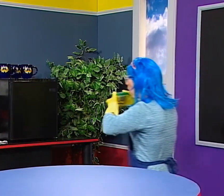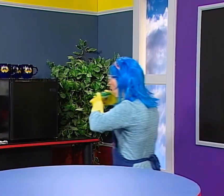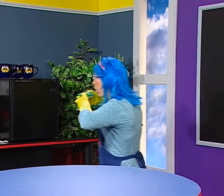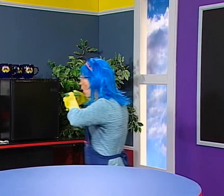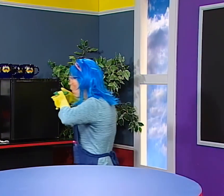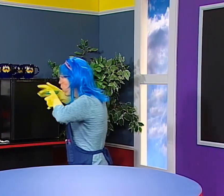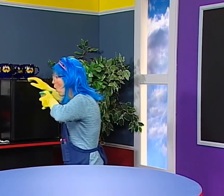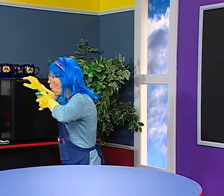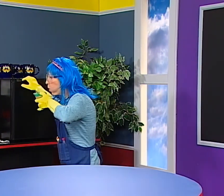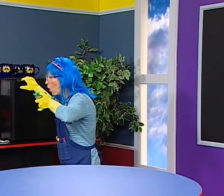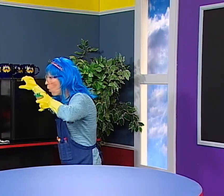(PUFF. PUFF.)